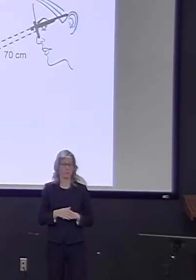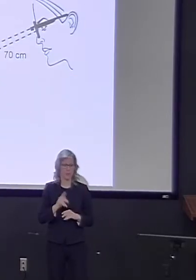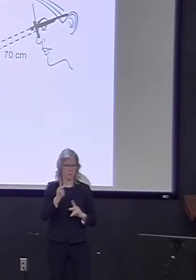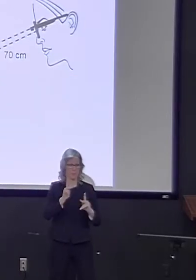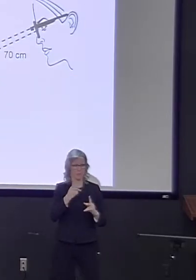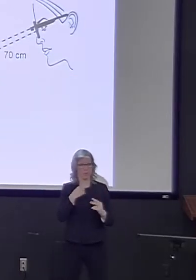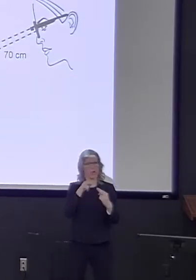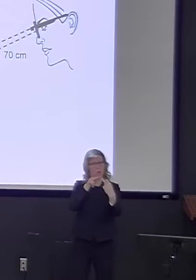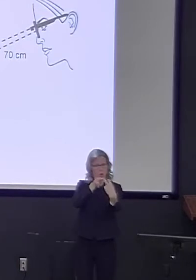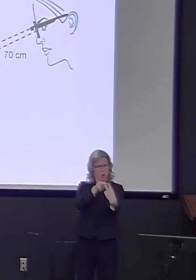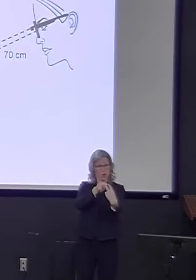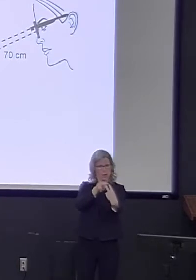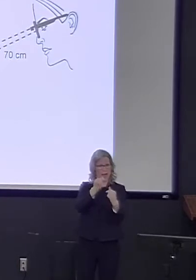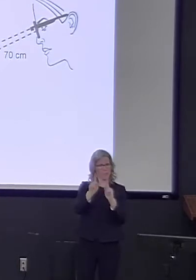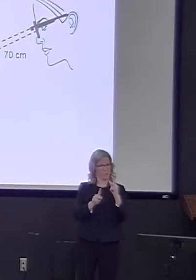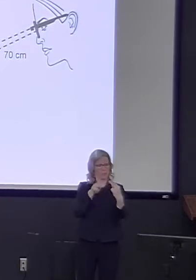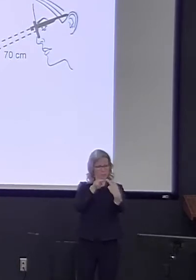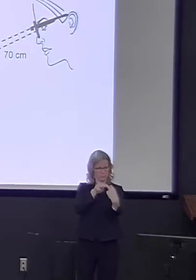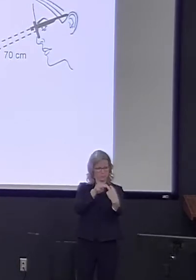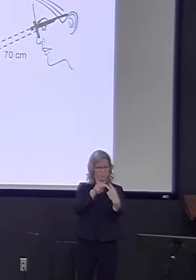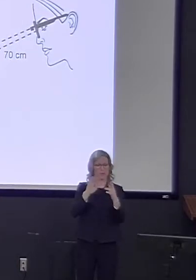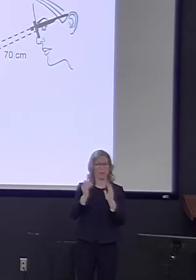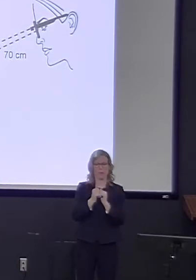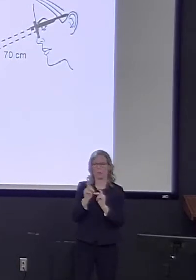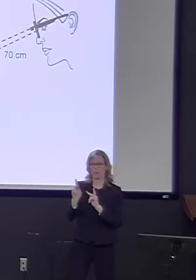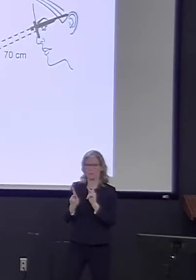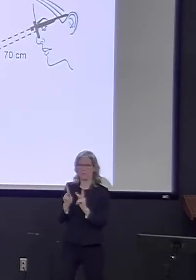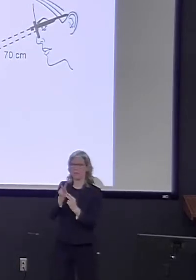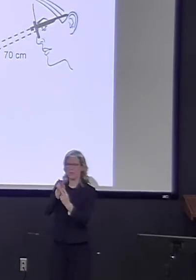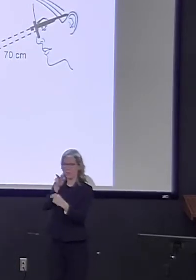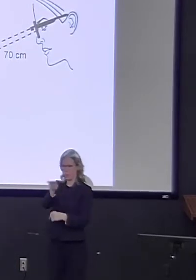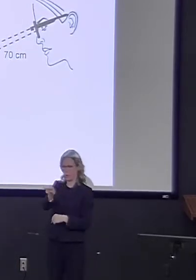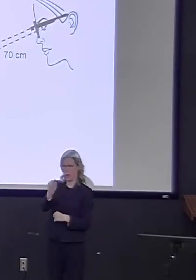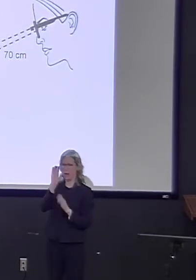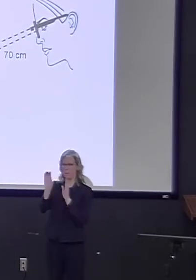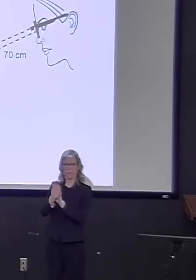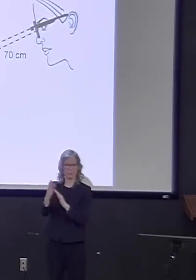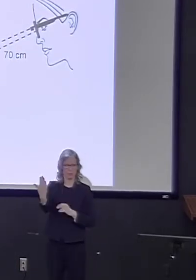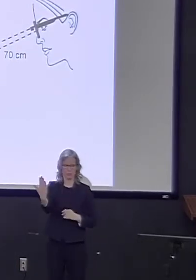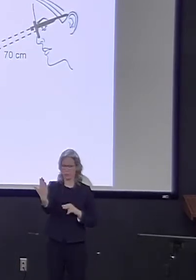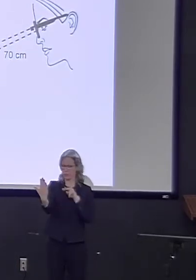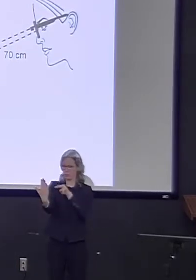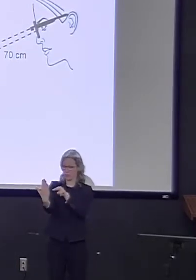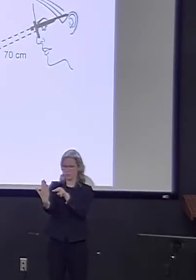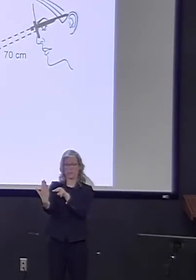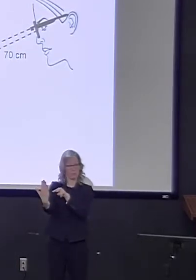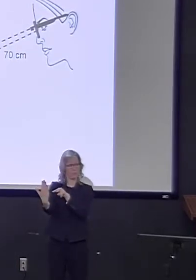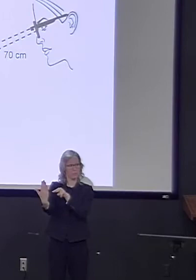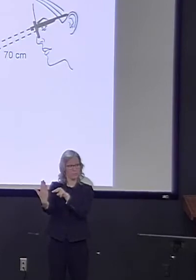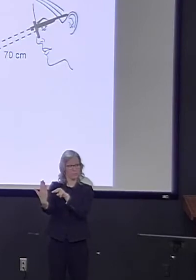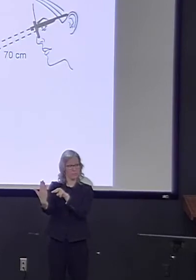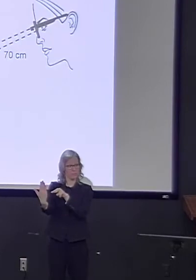versus people looking at a picture, again, in both cases, targeting the eye.